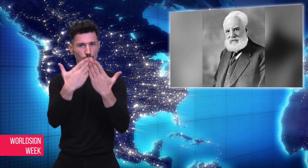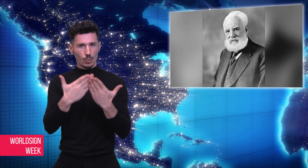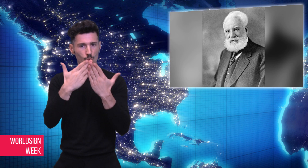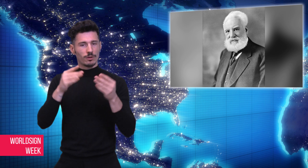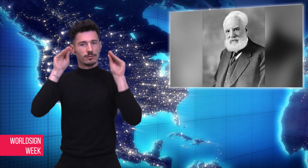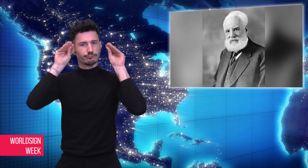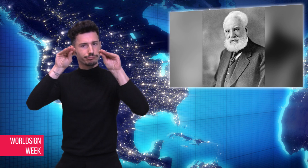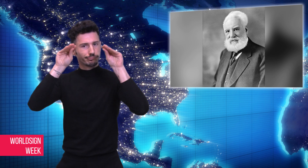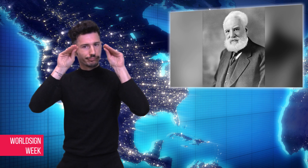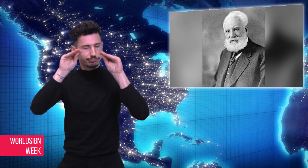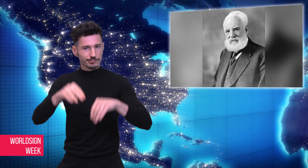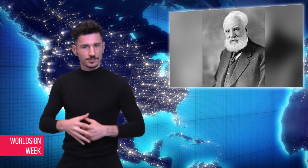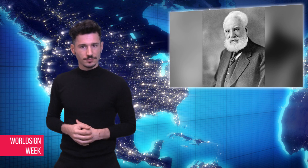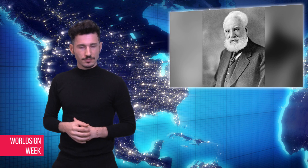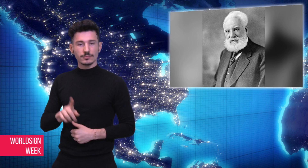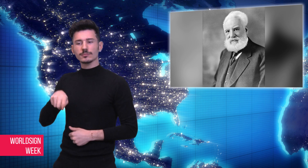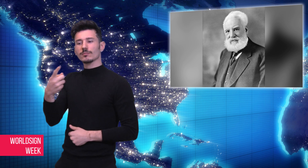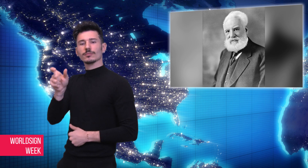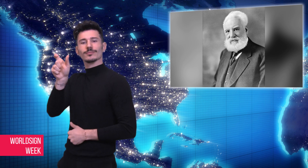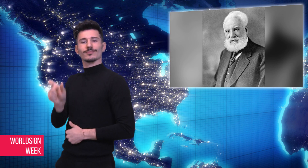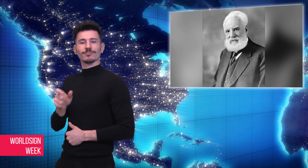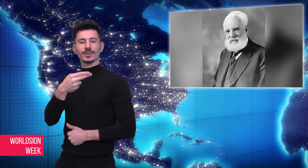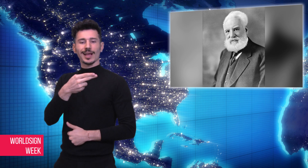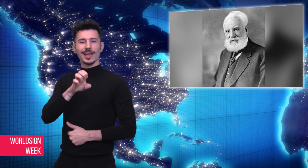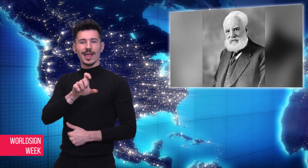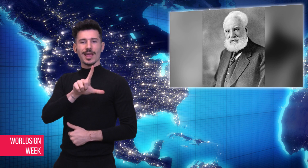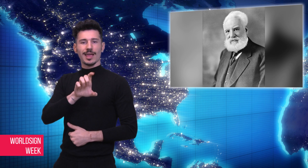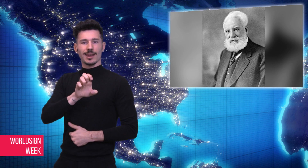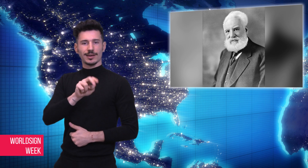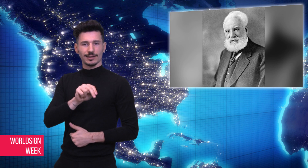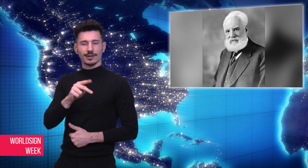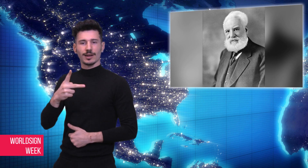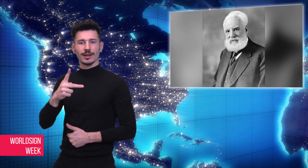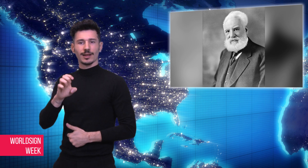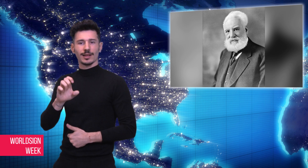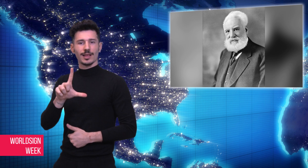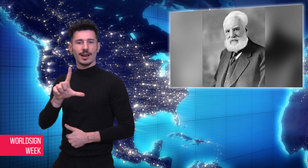Helen Keller, a well-known DeafBlind author and